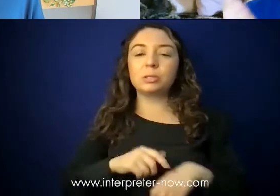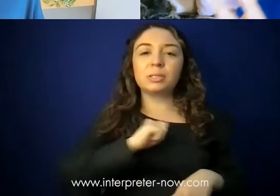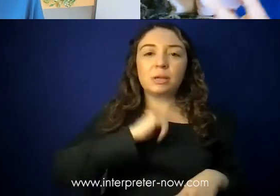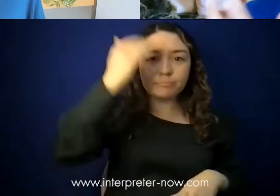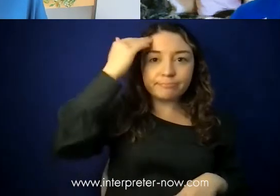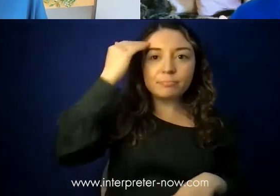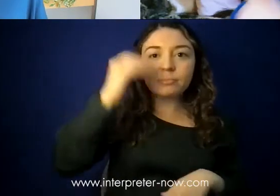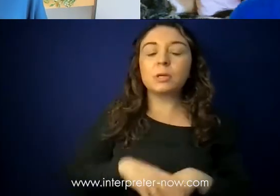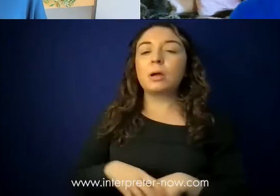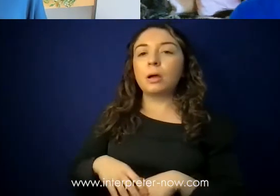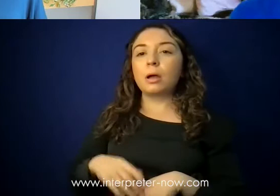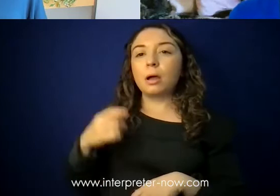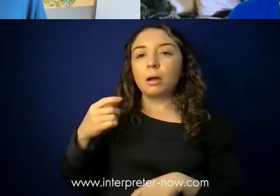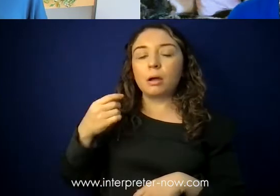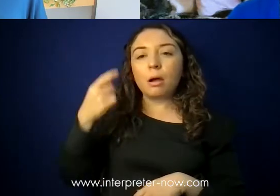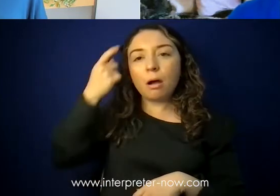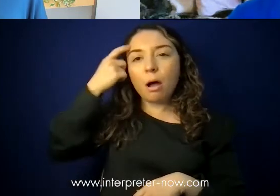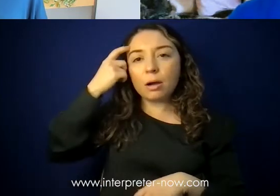of them require our prefrontal cortex.